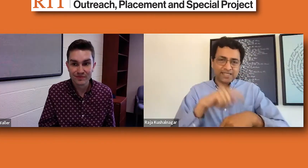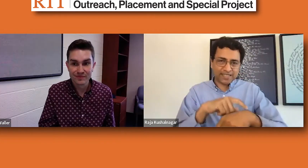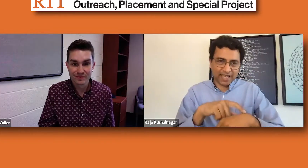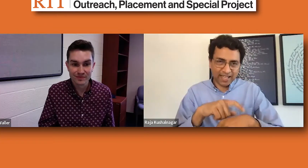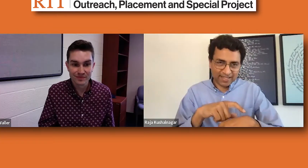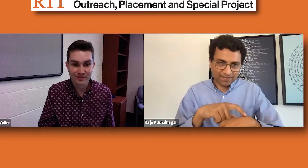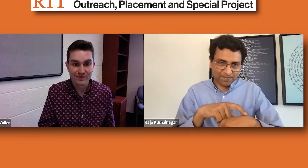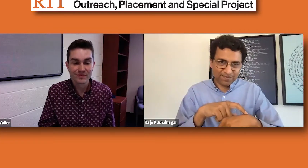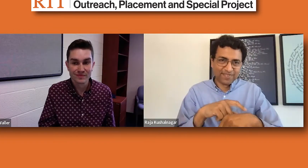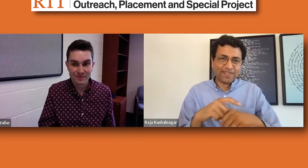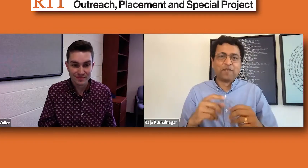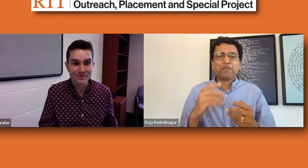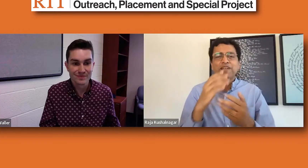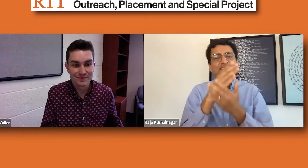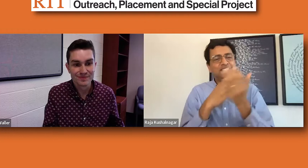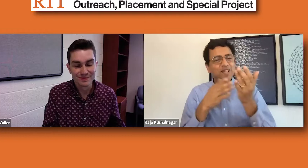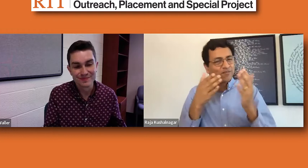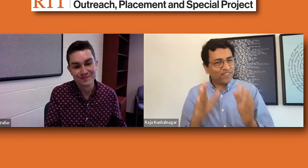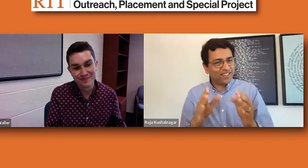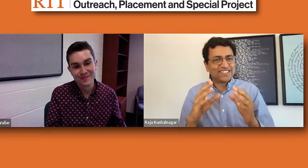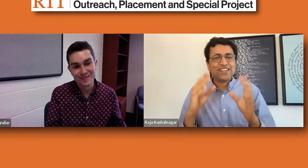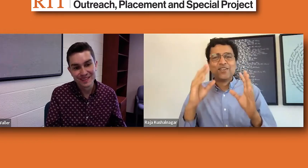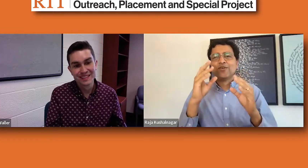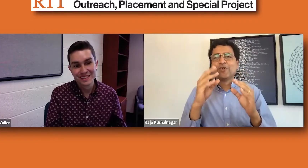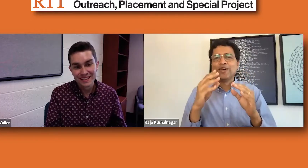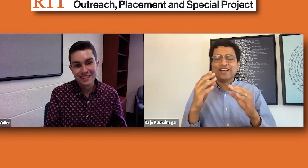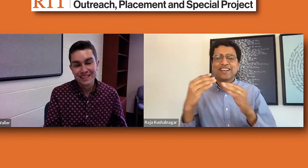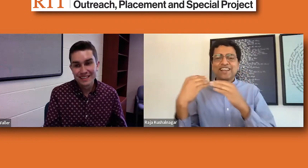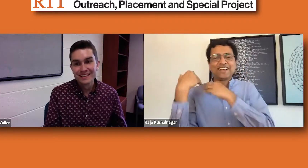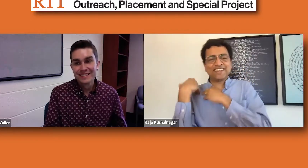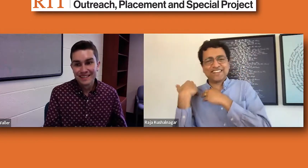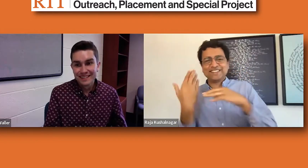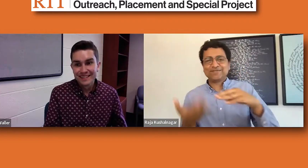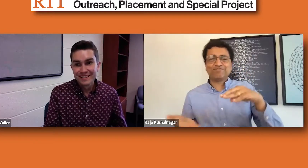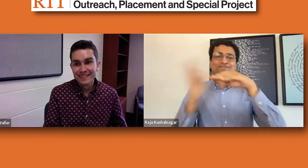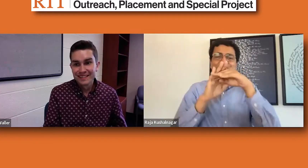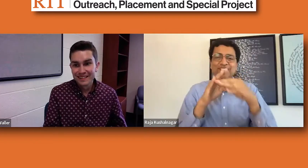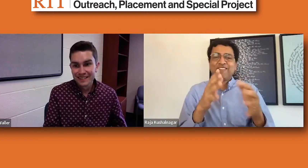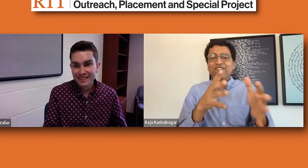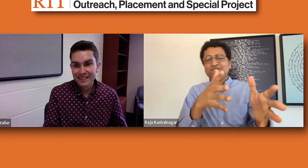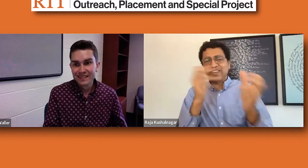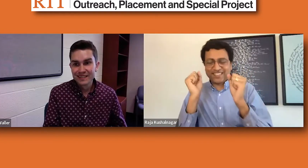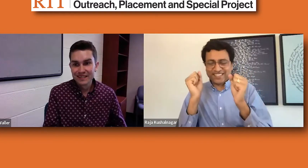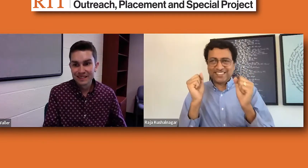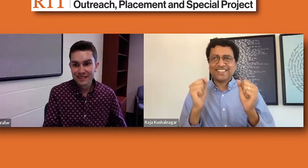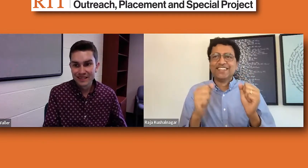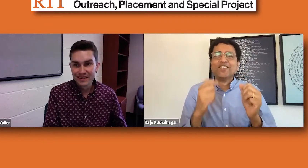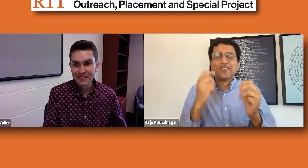And often you get less time in some ways and it feels like a heavier burden.